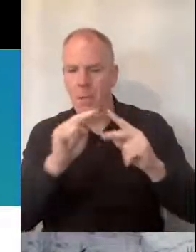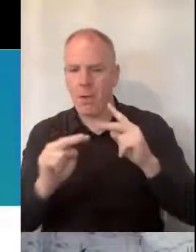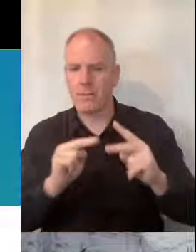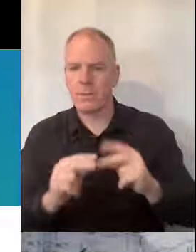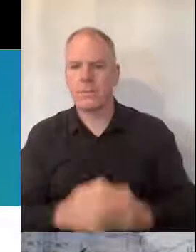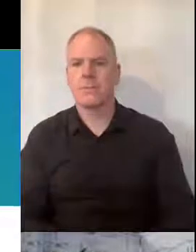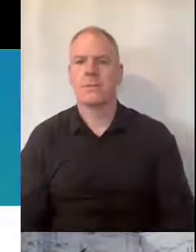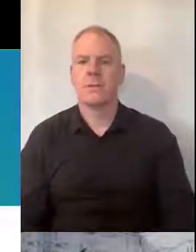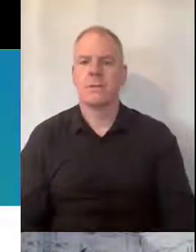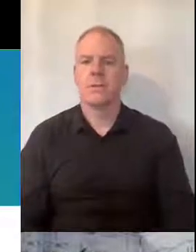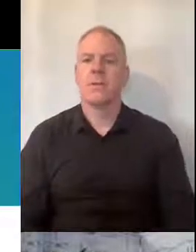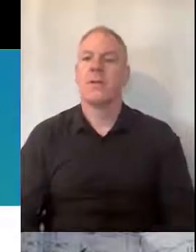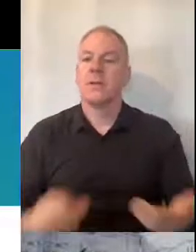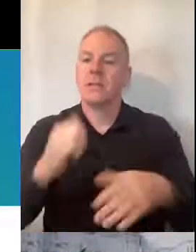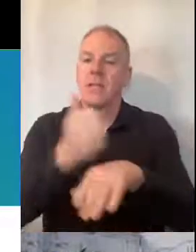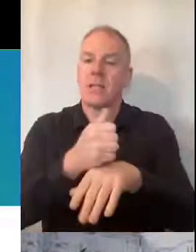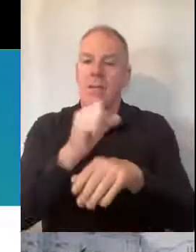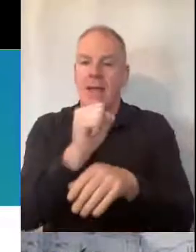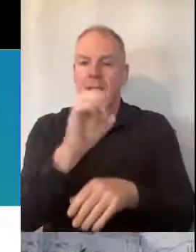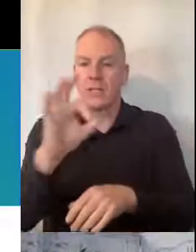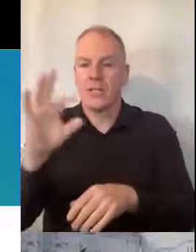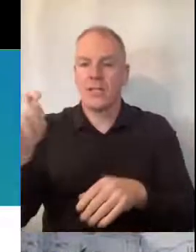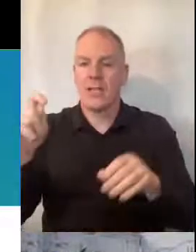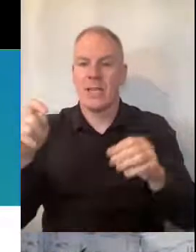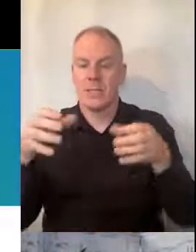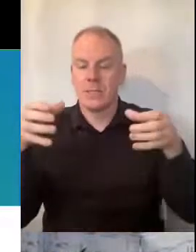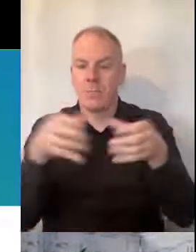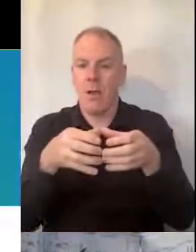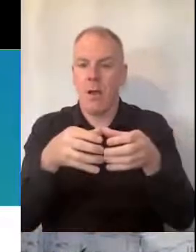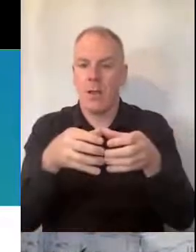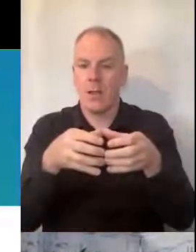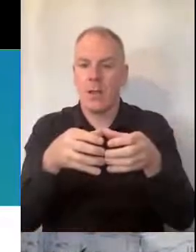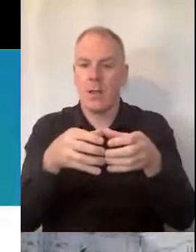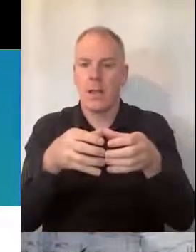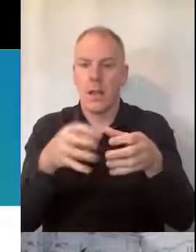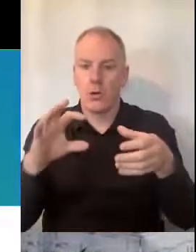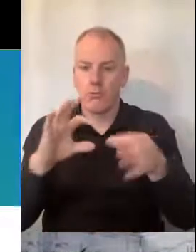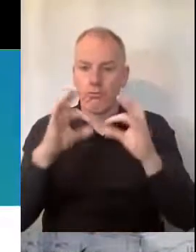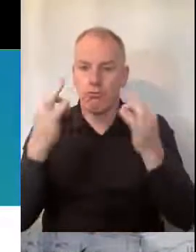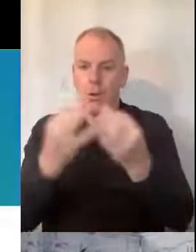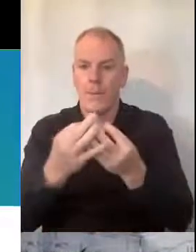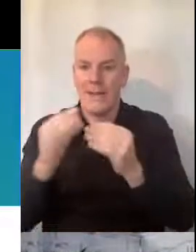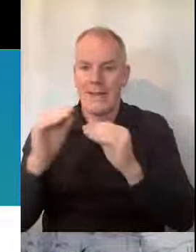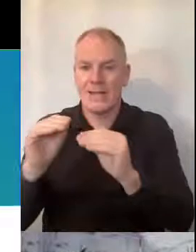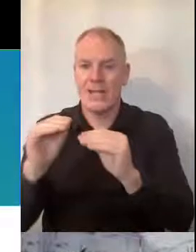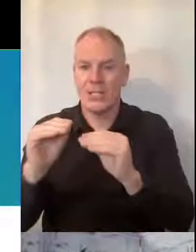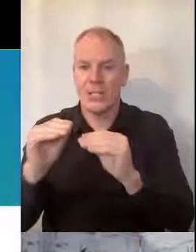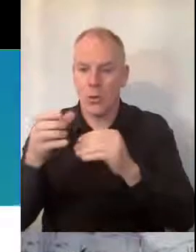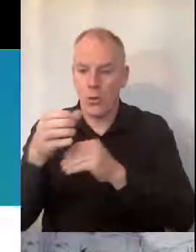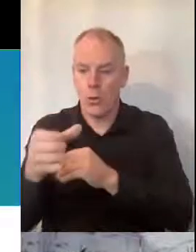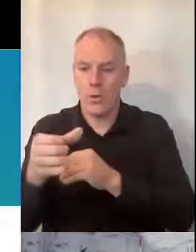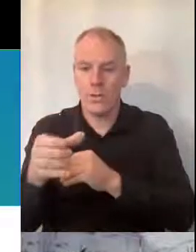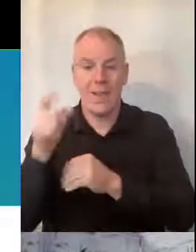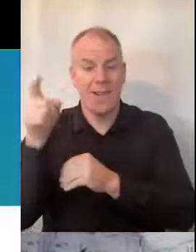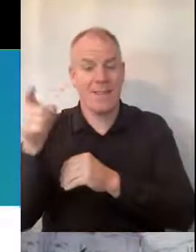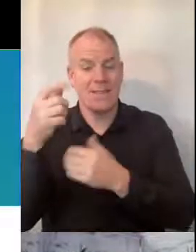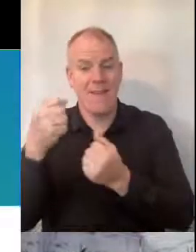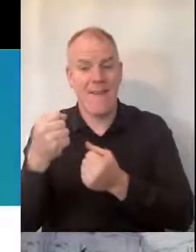We set up a small group teaching canvas course. So this every year has over 400 and those new